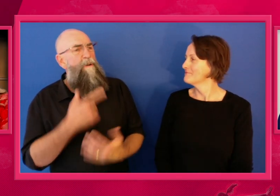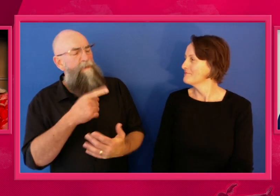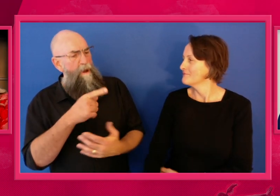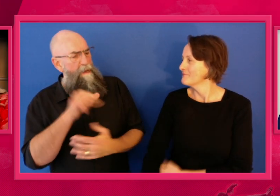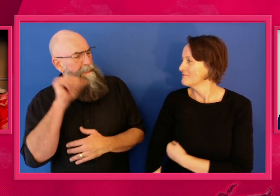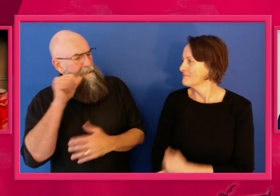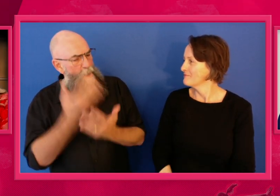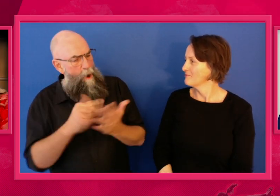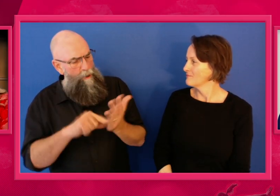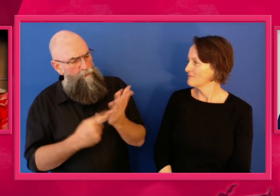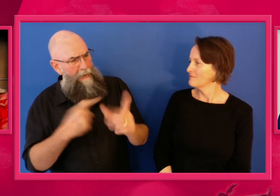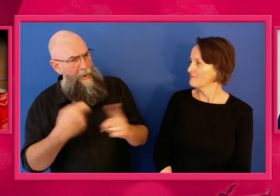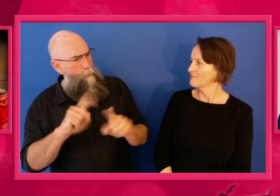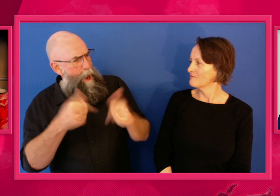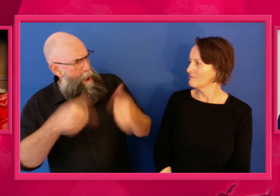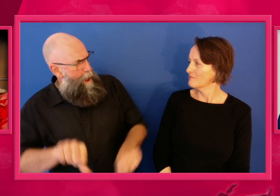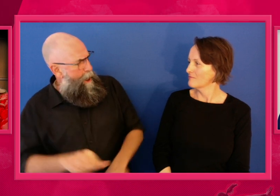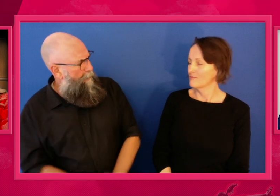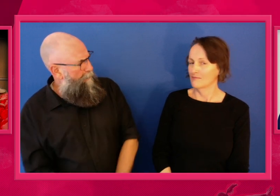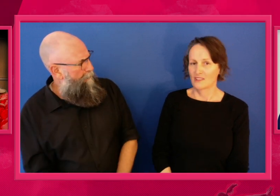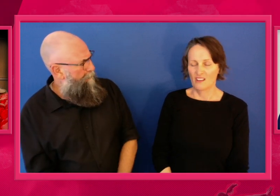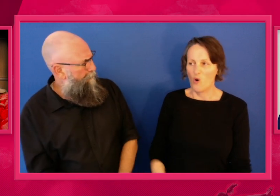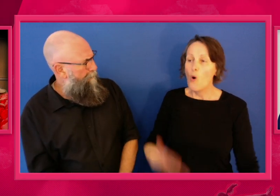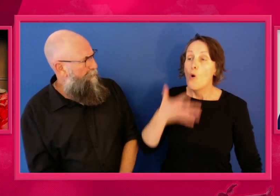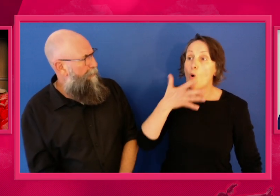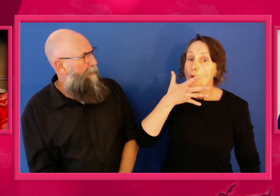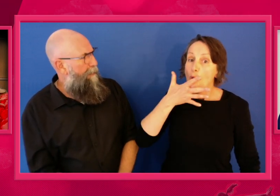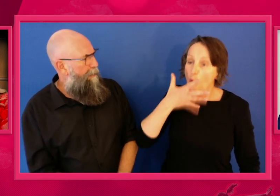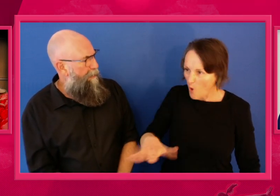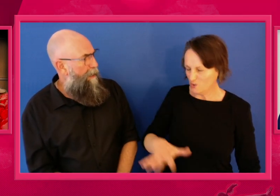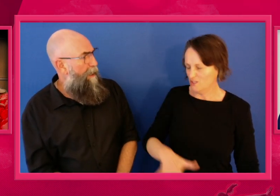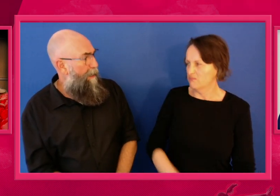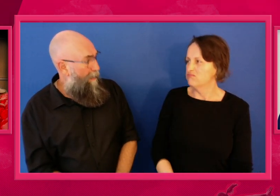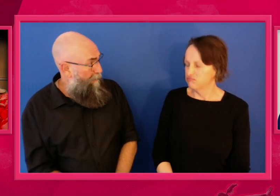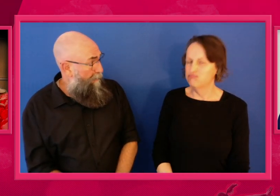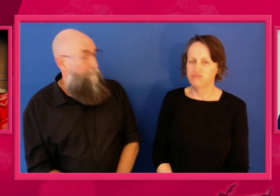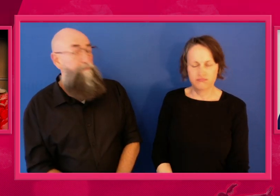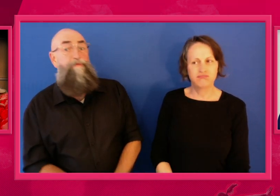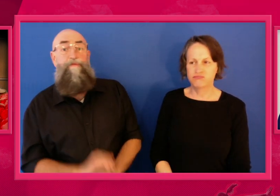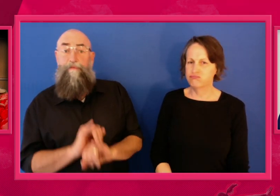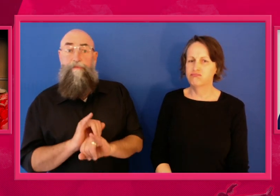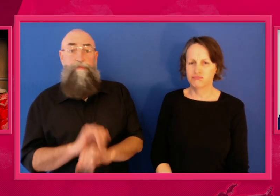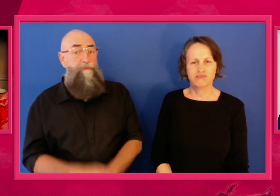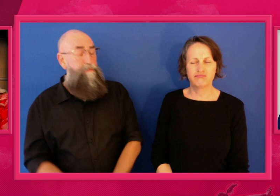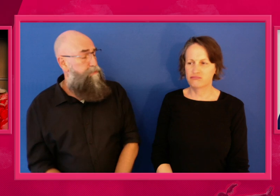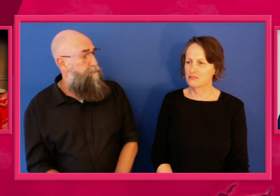Rheed McCracken: To put it bluntly, bloody hot. It was, you know, like, we've raced in